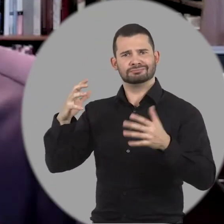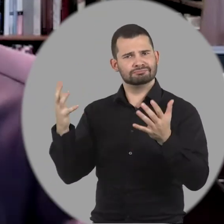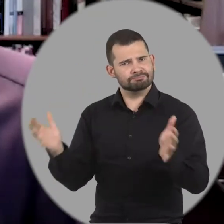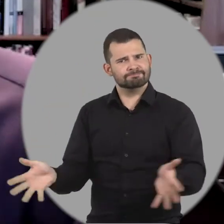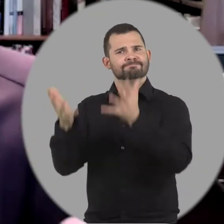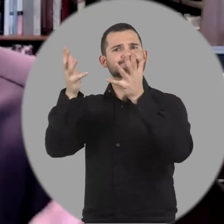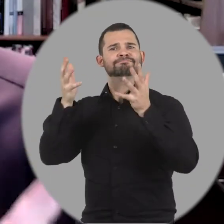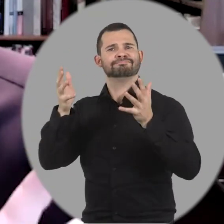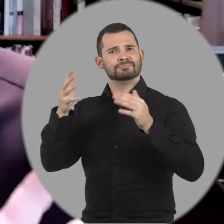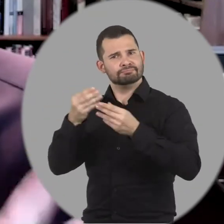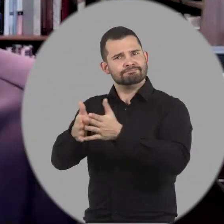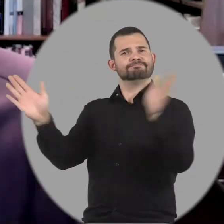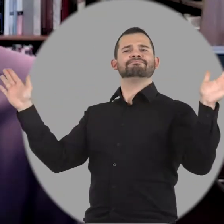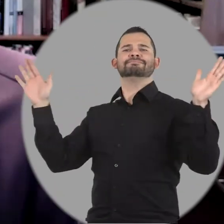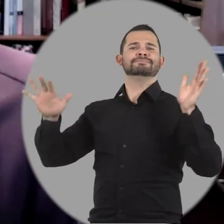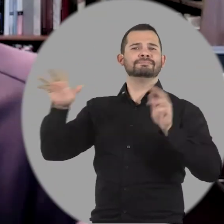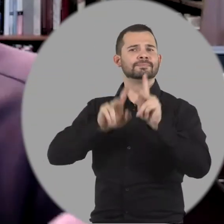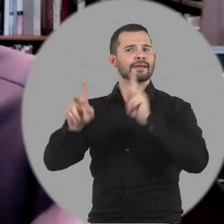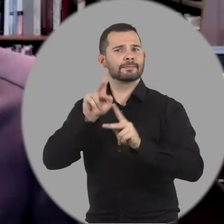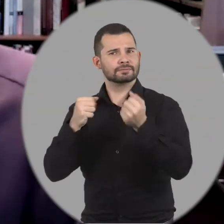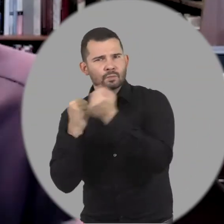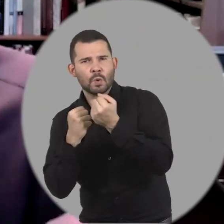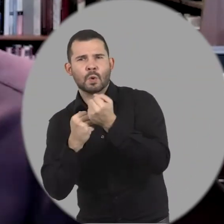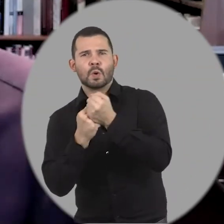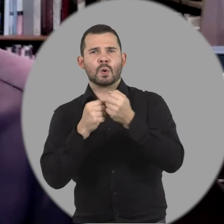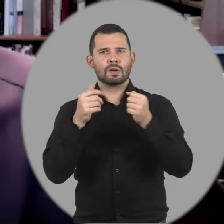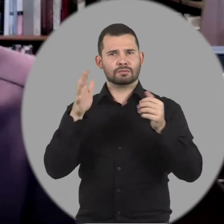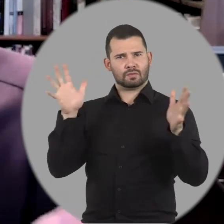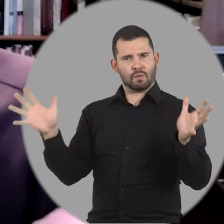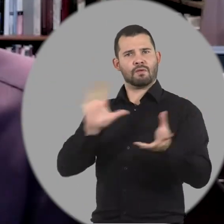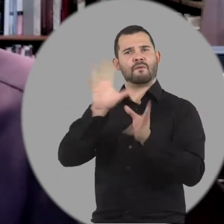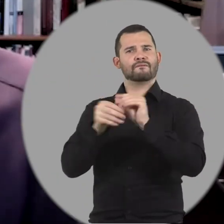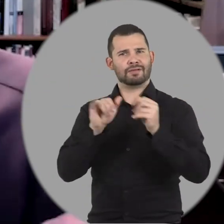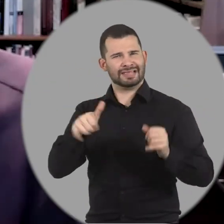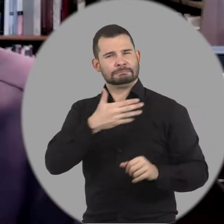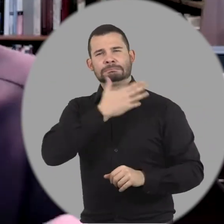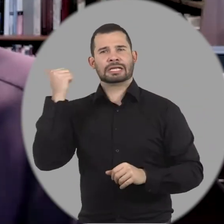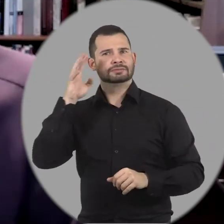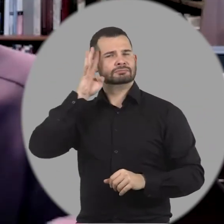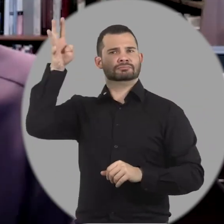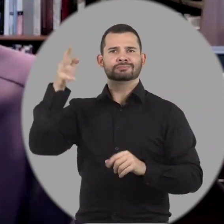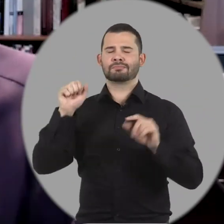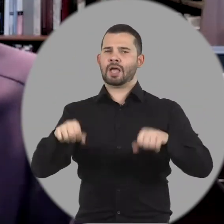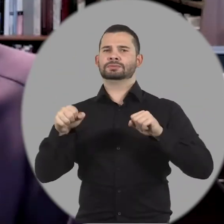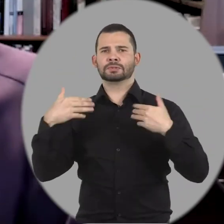and movements are the best invention possible for ensuring that, for ensuring that kind of popular